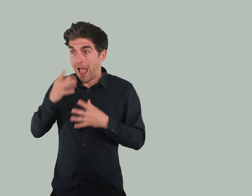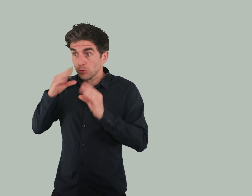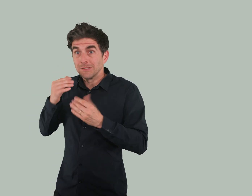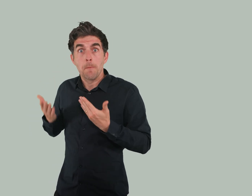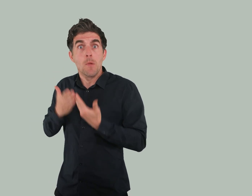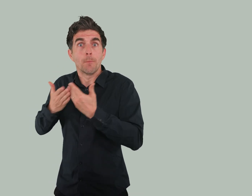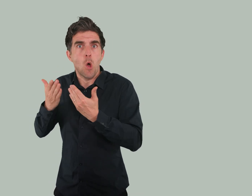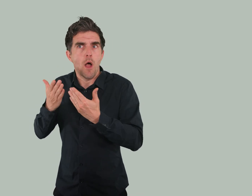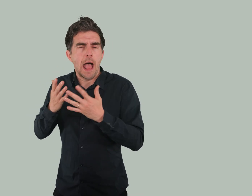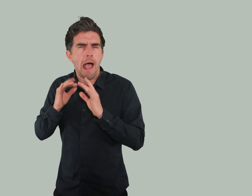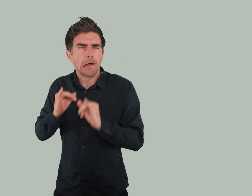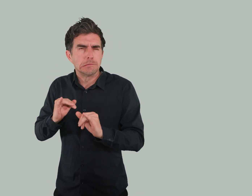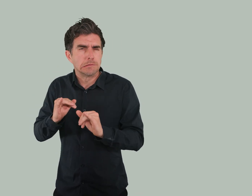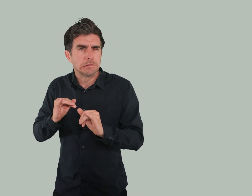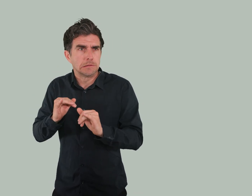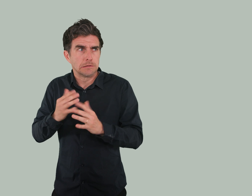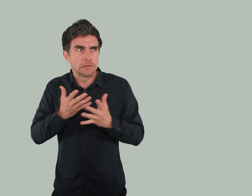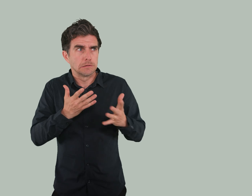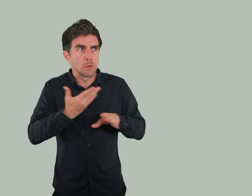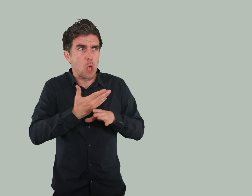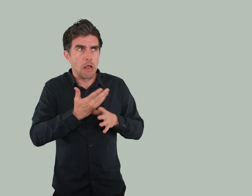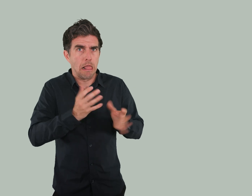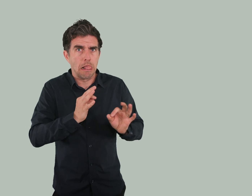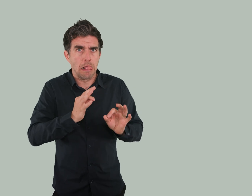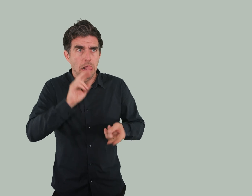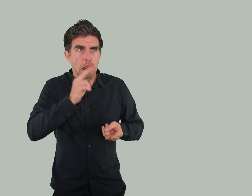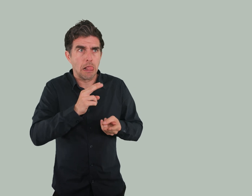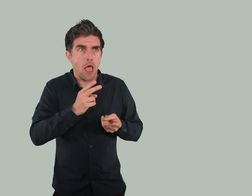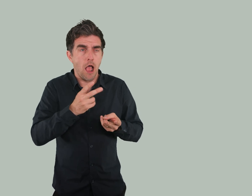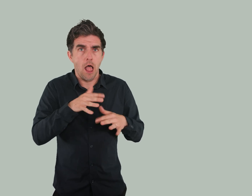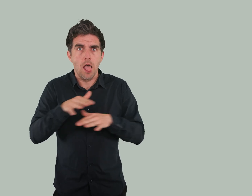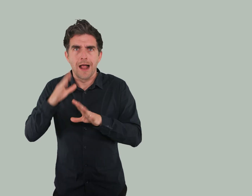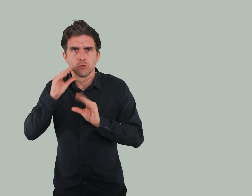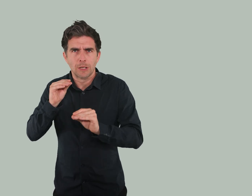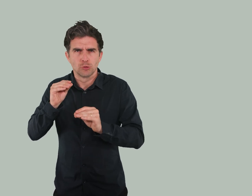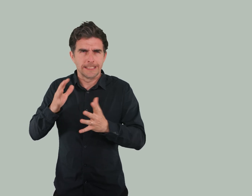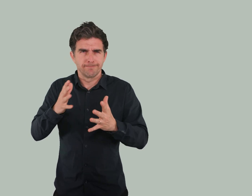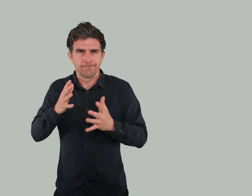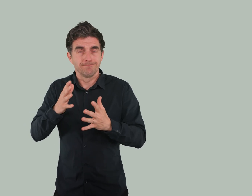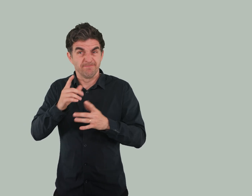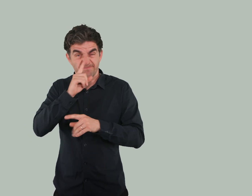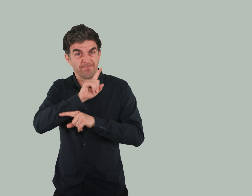But compensation is not the same as a lasting solution to the NEET problem.